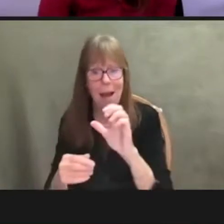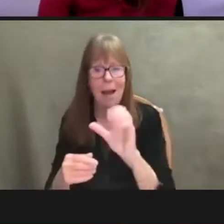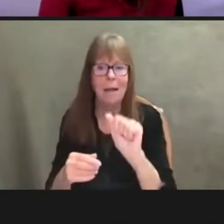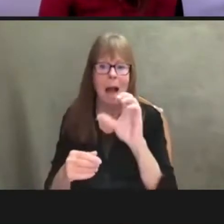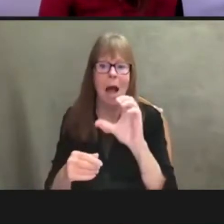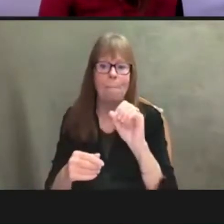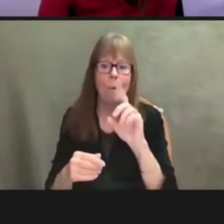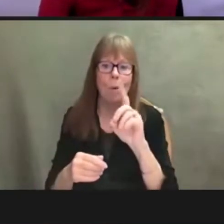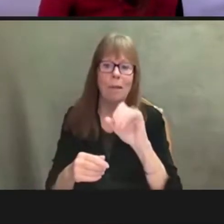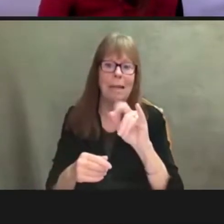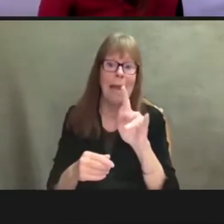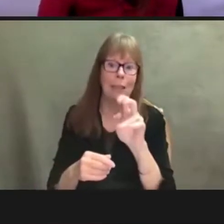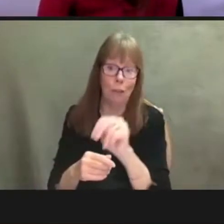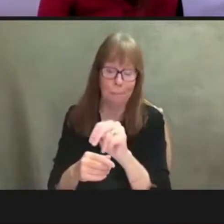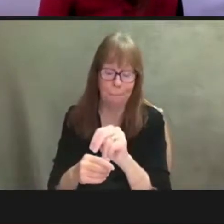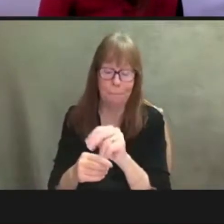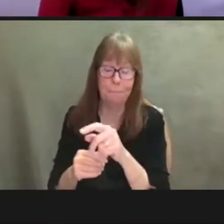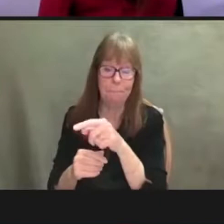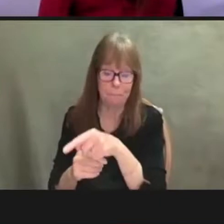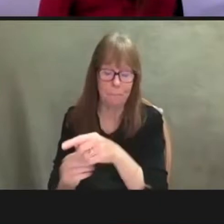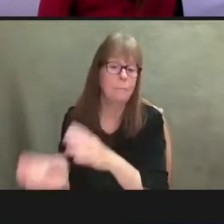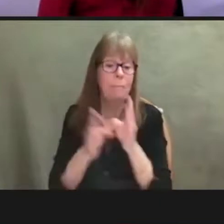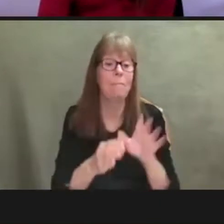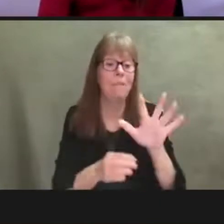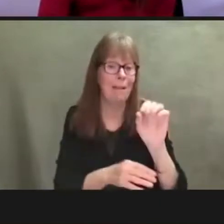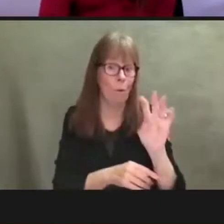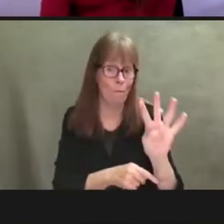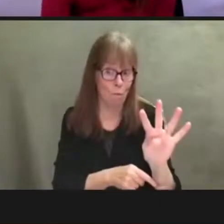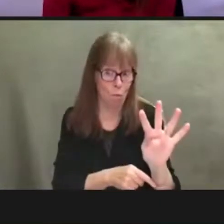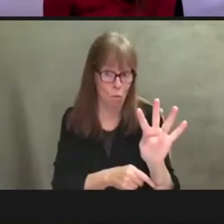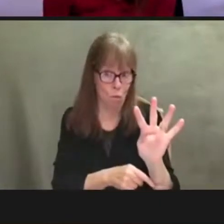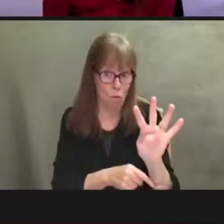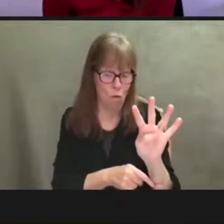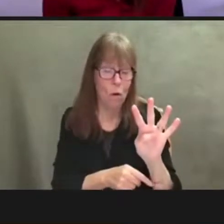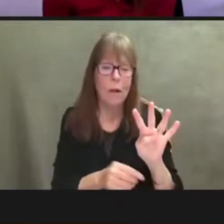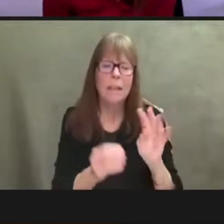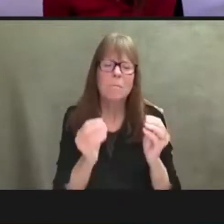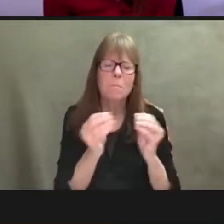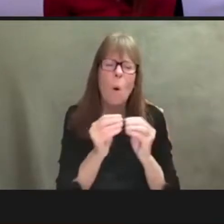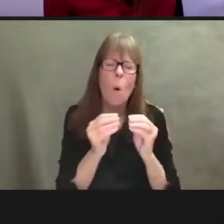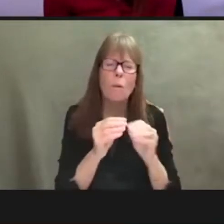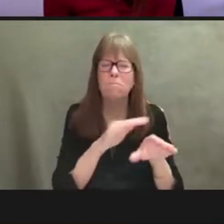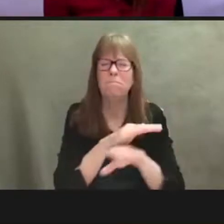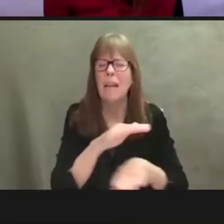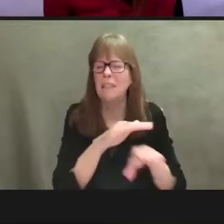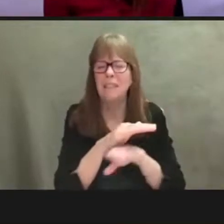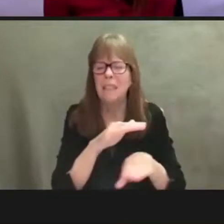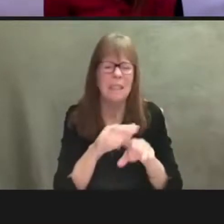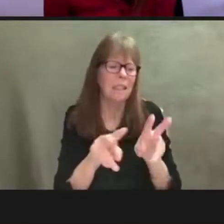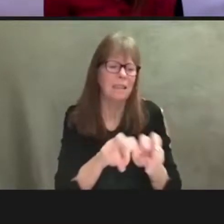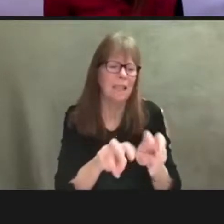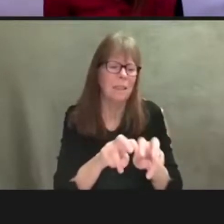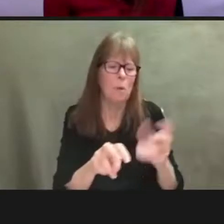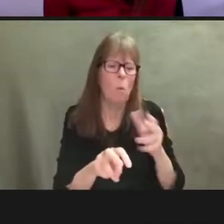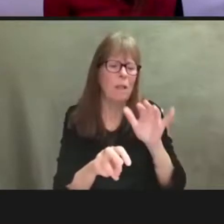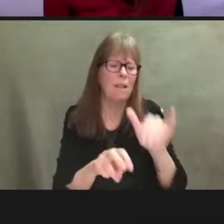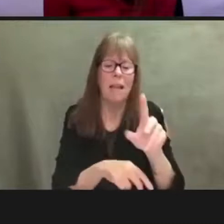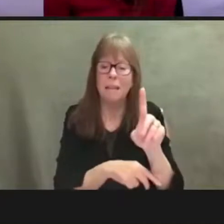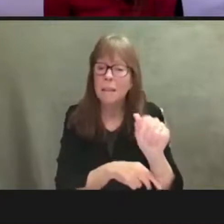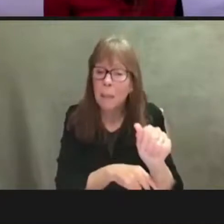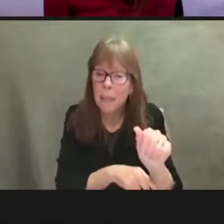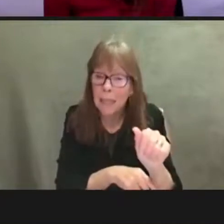Under 504, it's much more basic assessment of what the disability is and what's needed